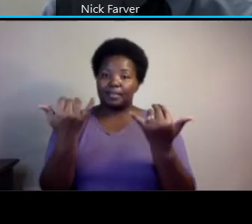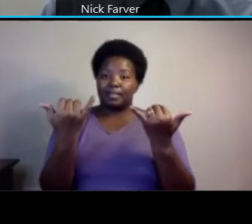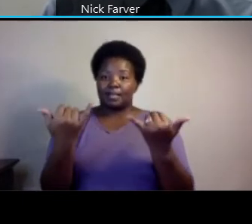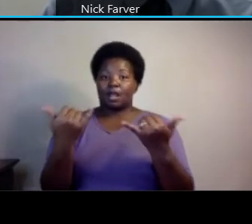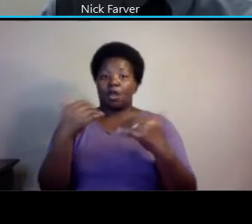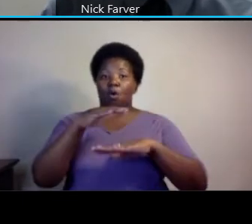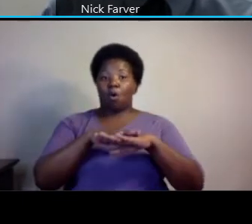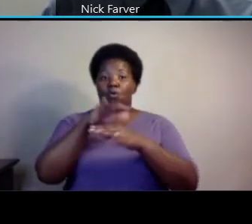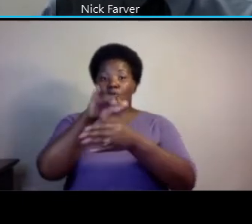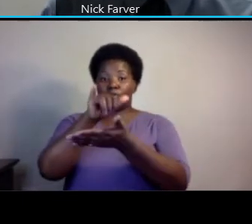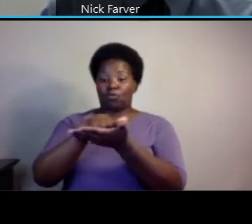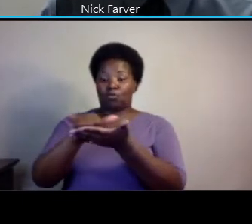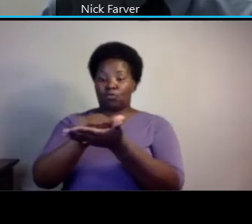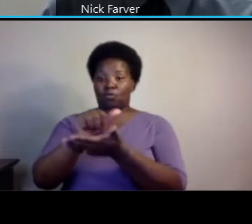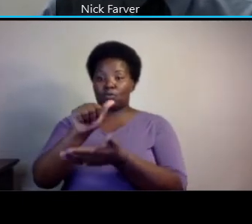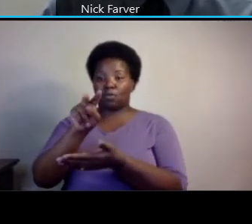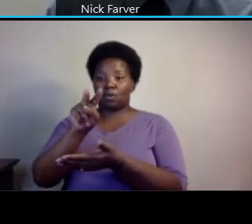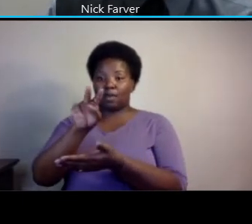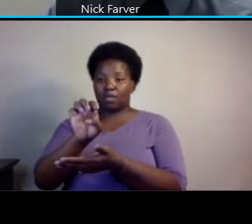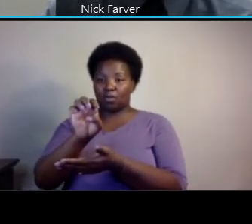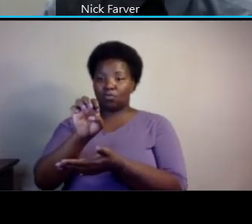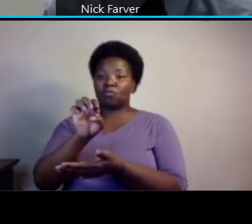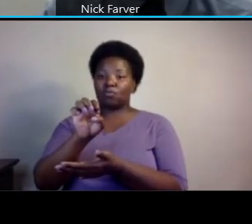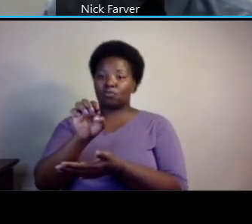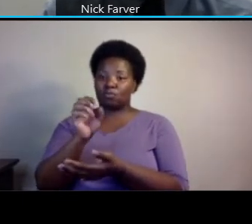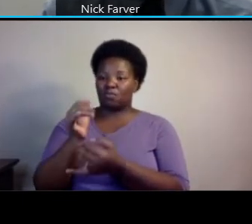going back to the last question that is uh there is a reduction in